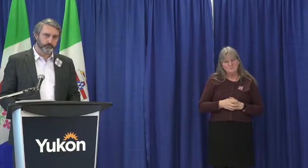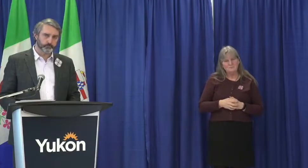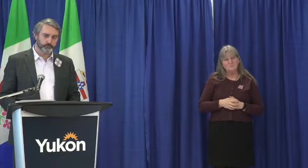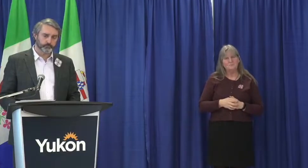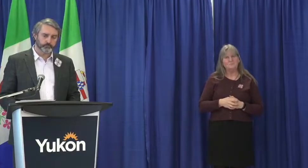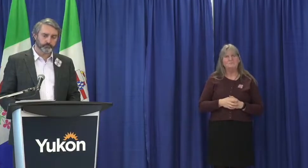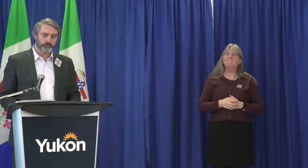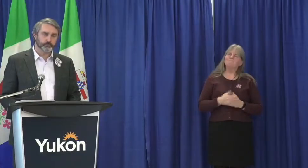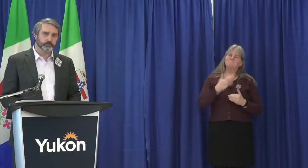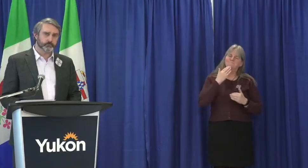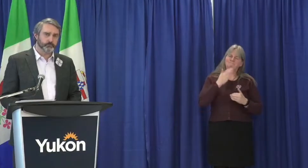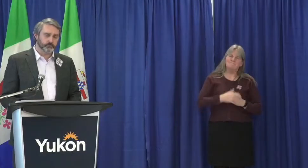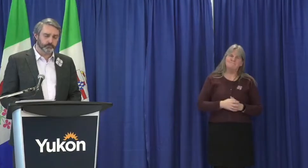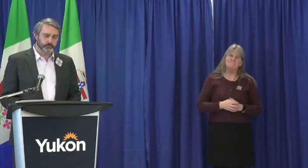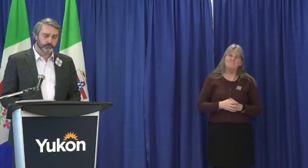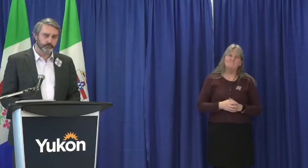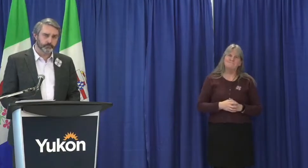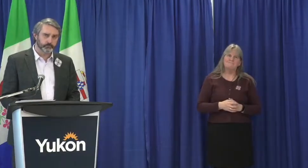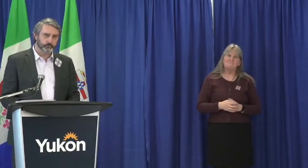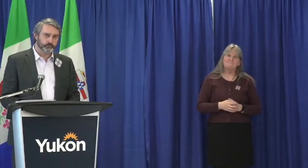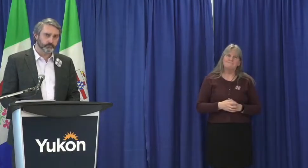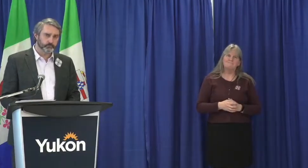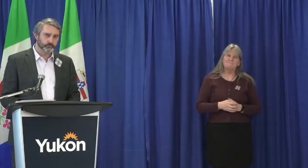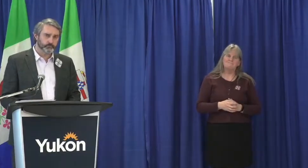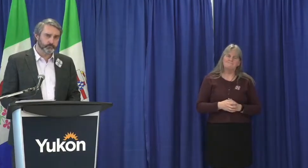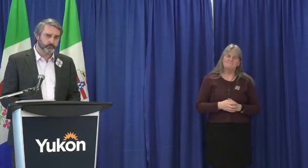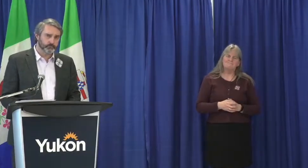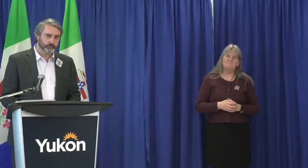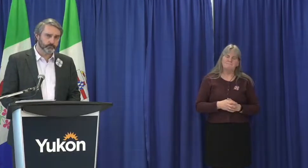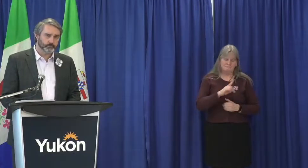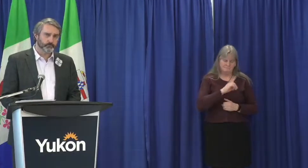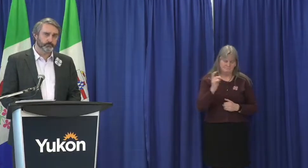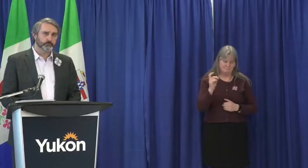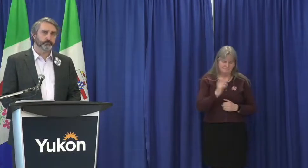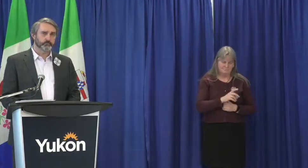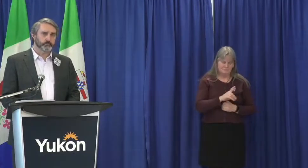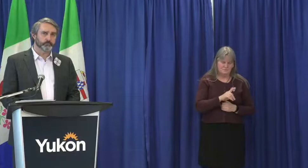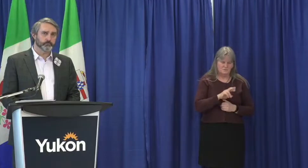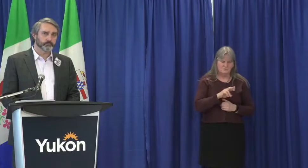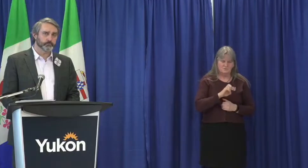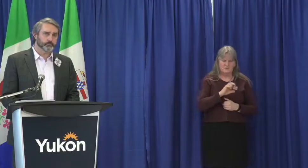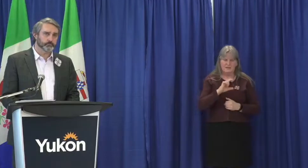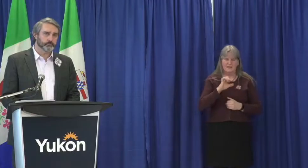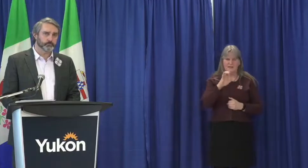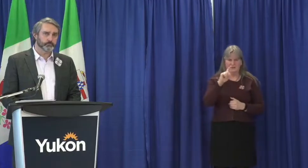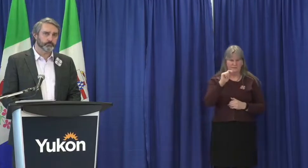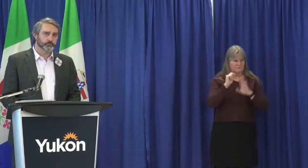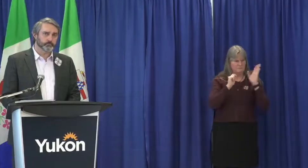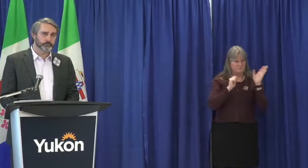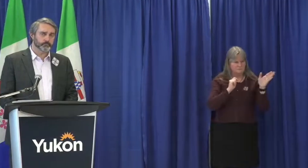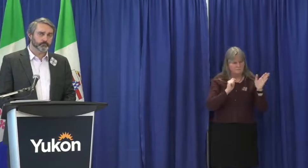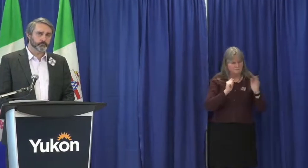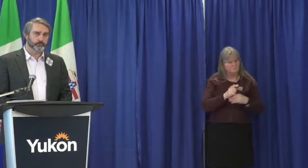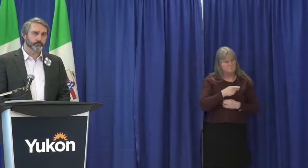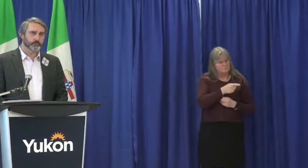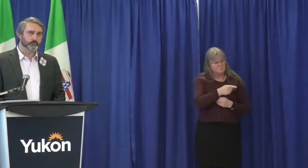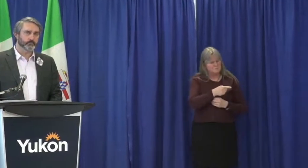> Reporter: Thank you. My first question, I think, would be for Dr Elliott. I am wondering, you had referenced the new treatment